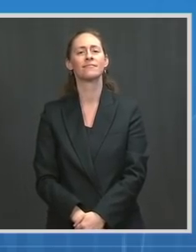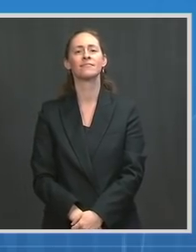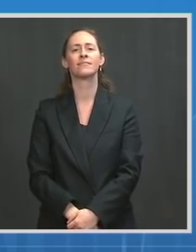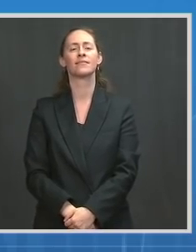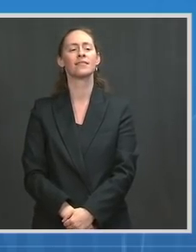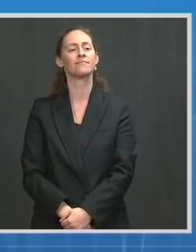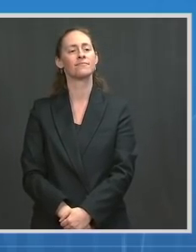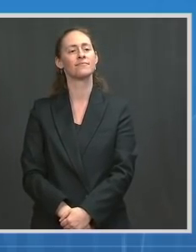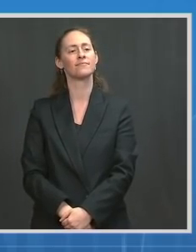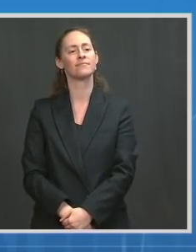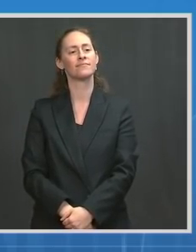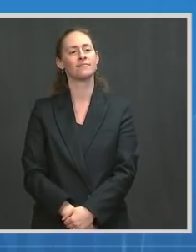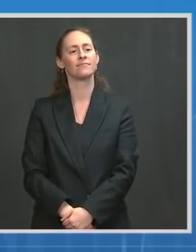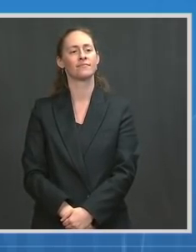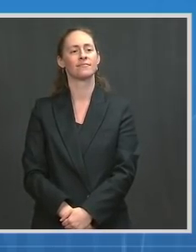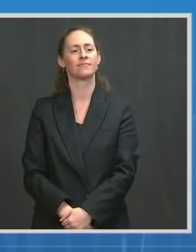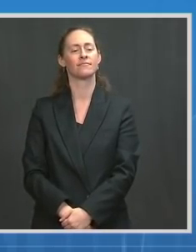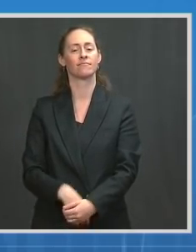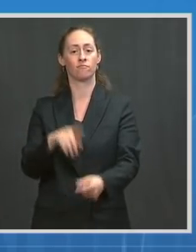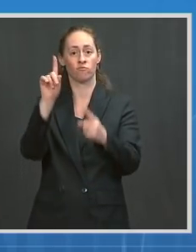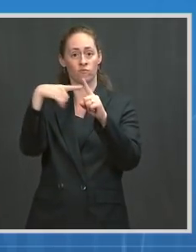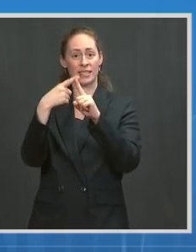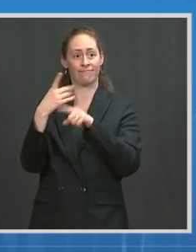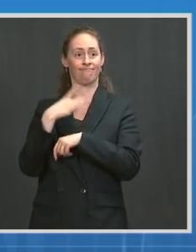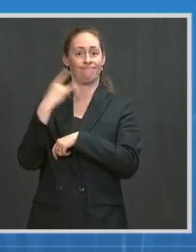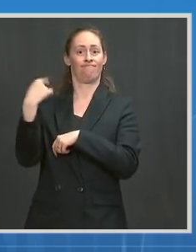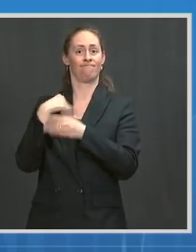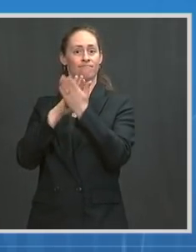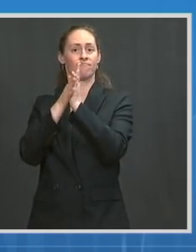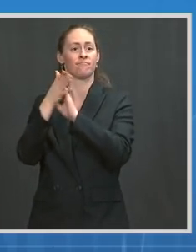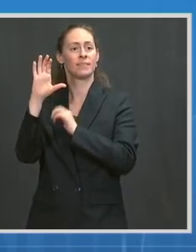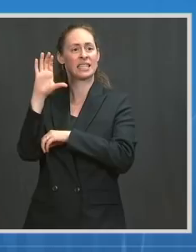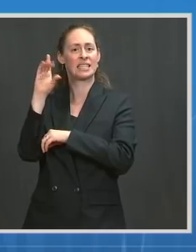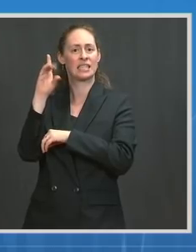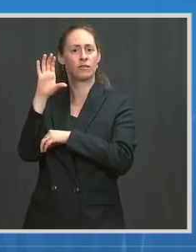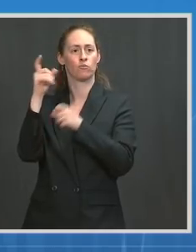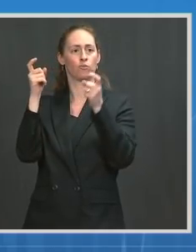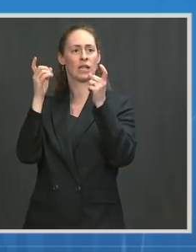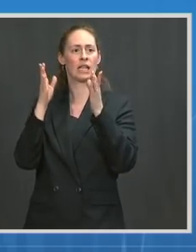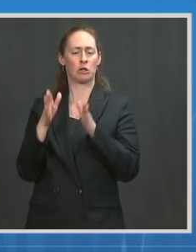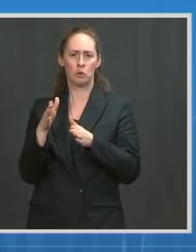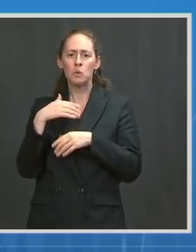I have seen firsthand the current frail state of the public health infrastructure in the country.